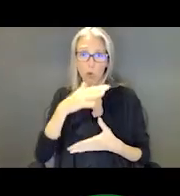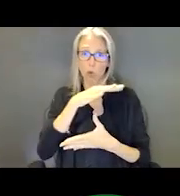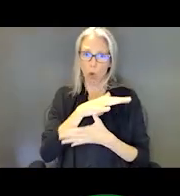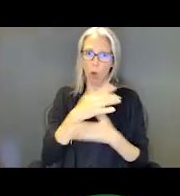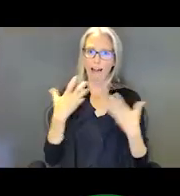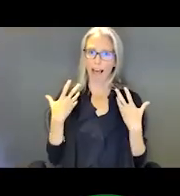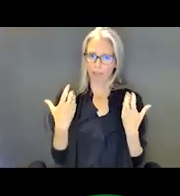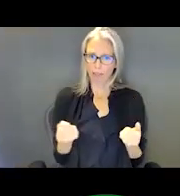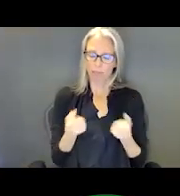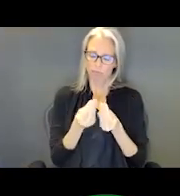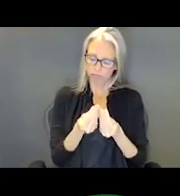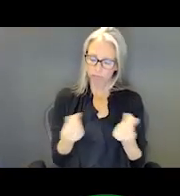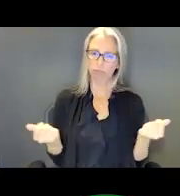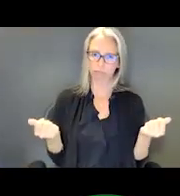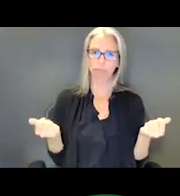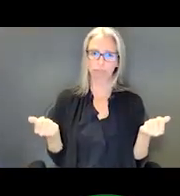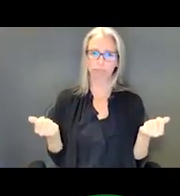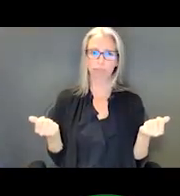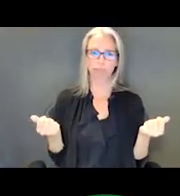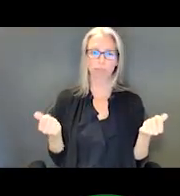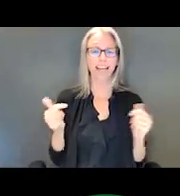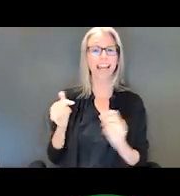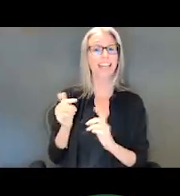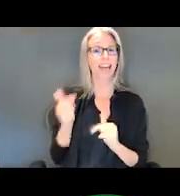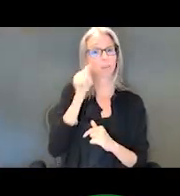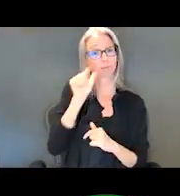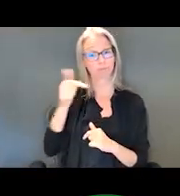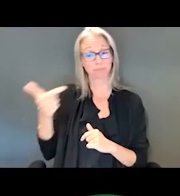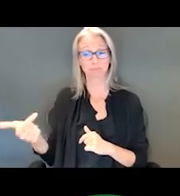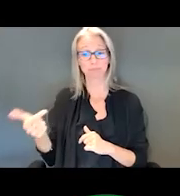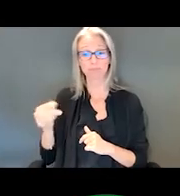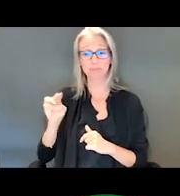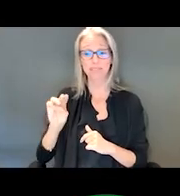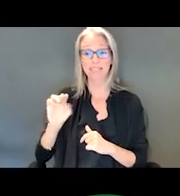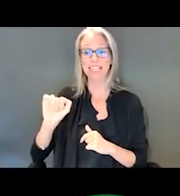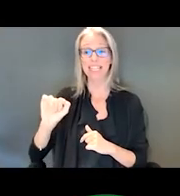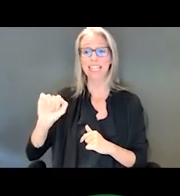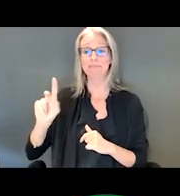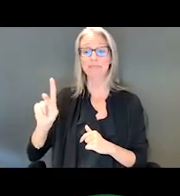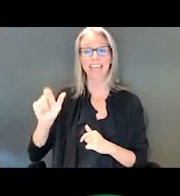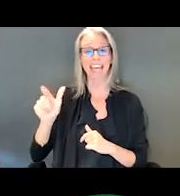that I'm really thrilled to present to you now.